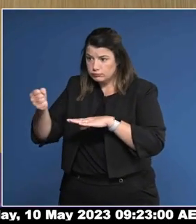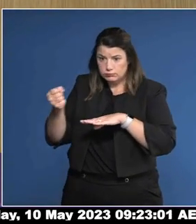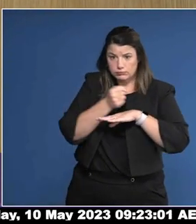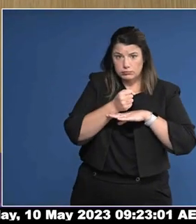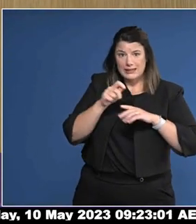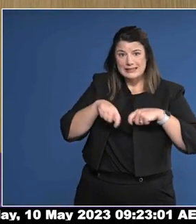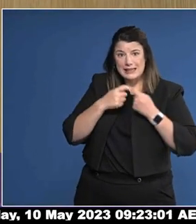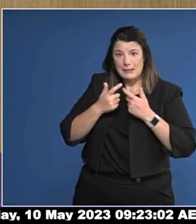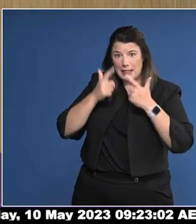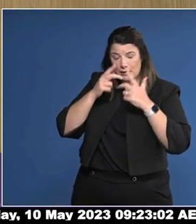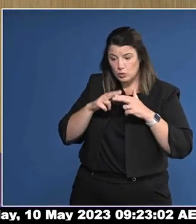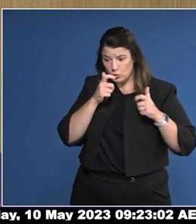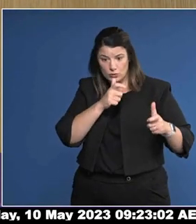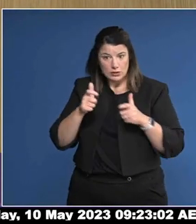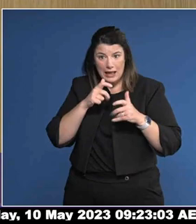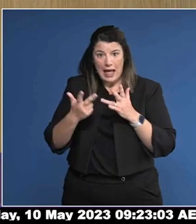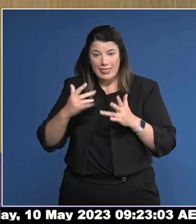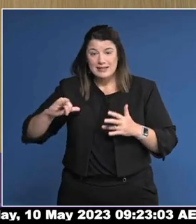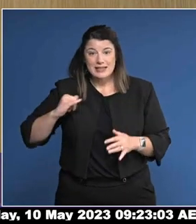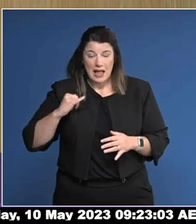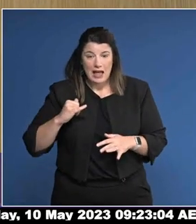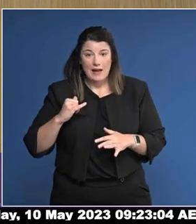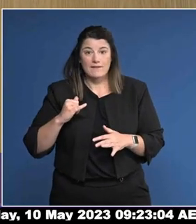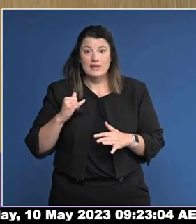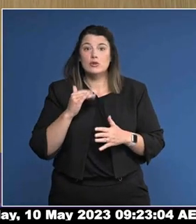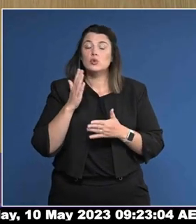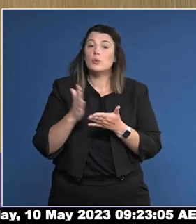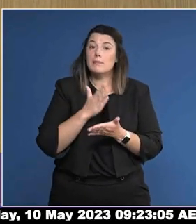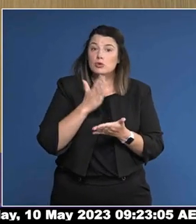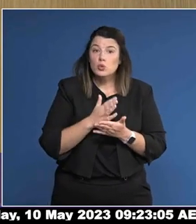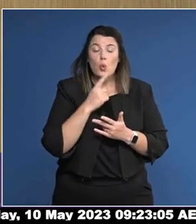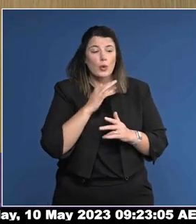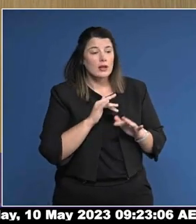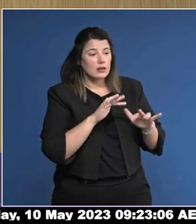so that Child Safety officers can reflect on their practice, can reflect on their